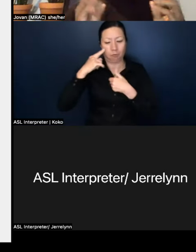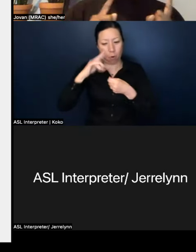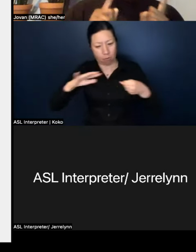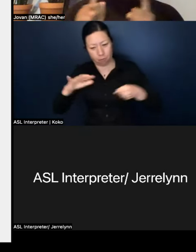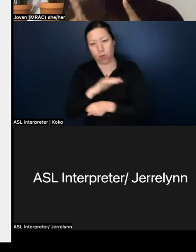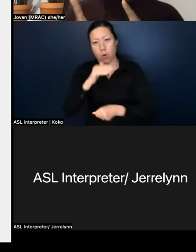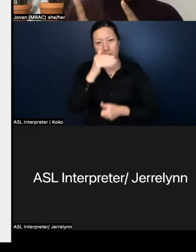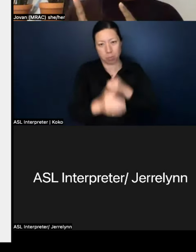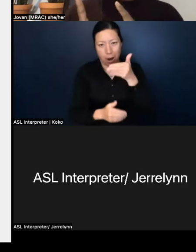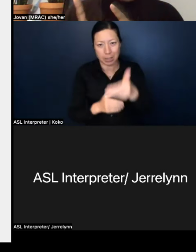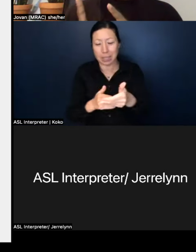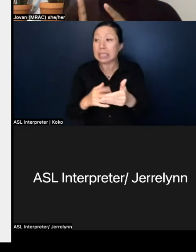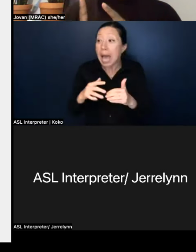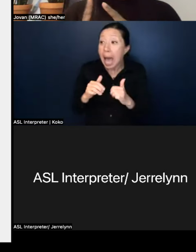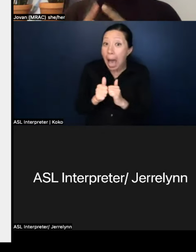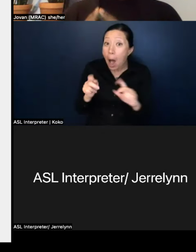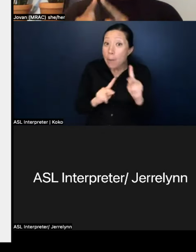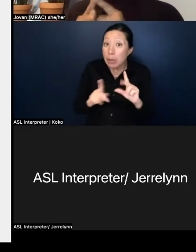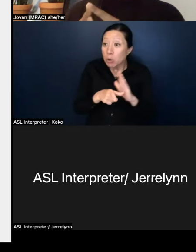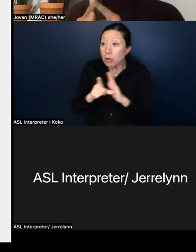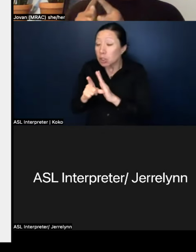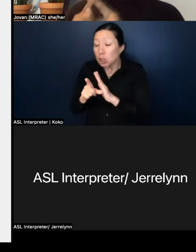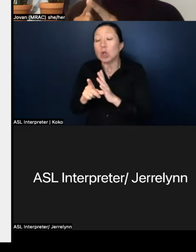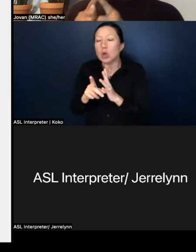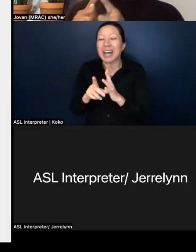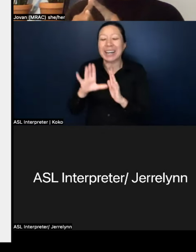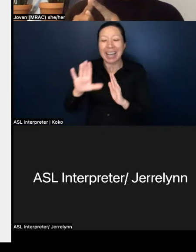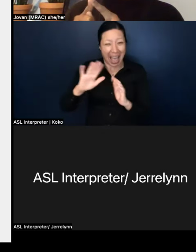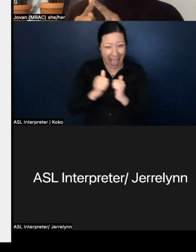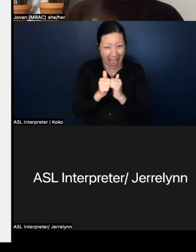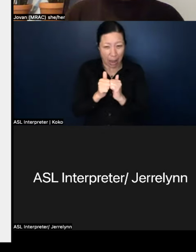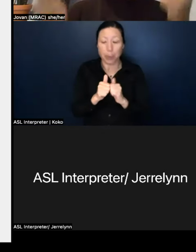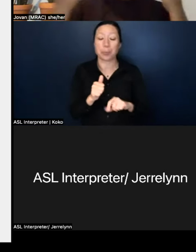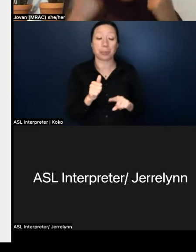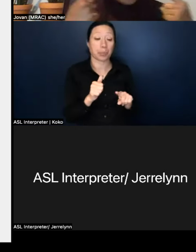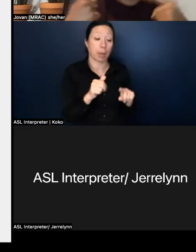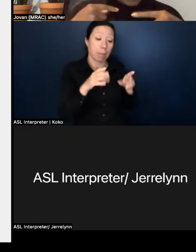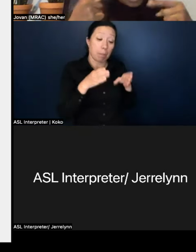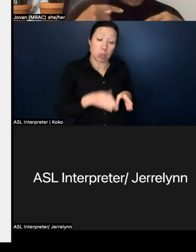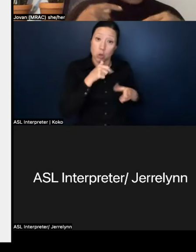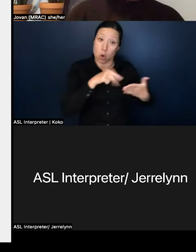will flag an application if they think it's not eligible in my eyes,